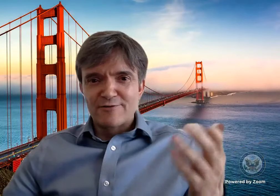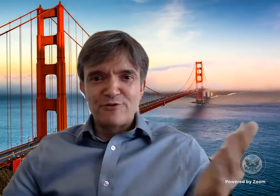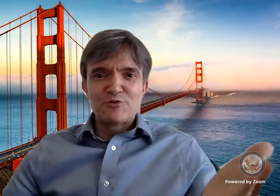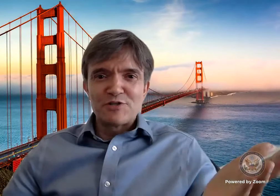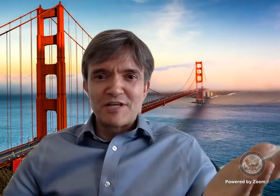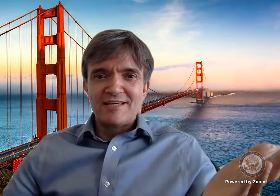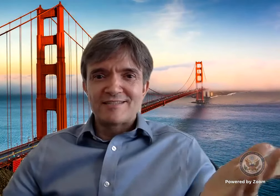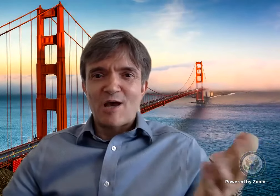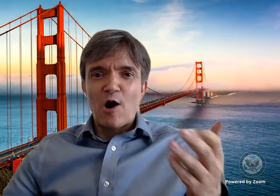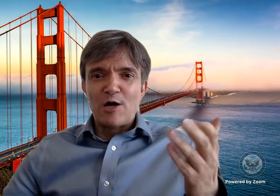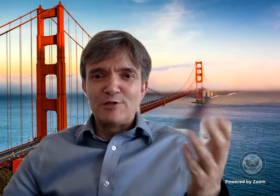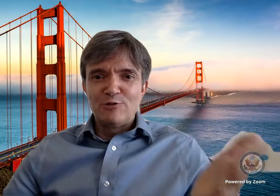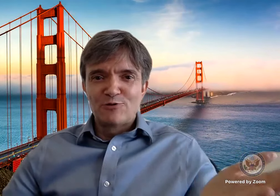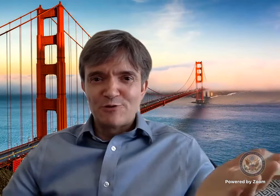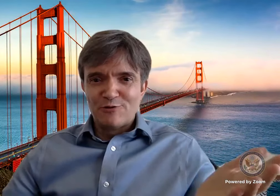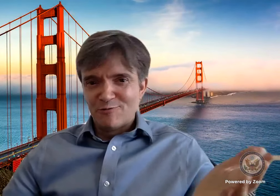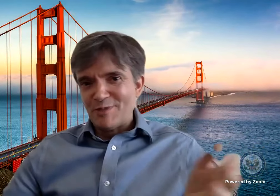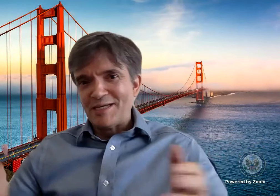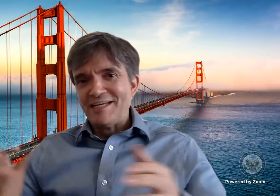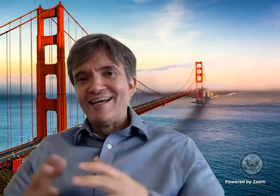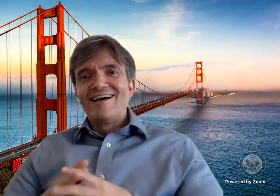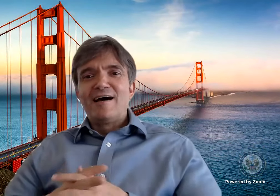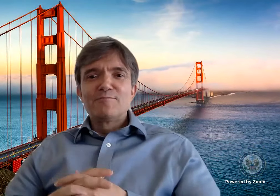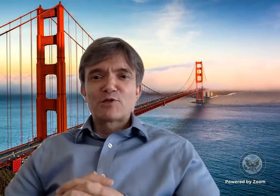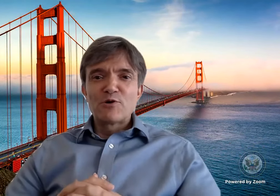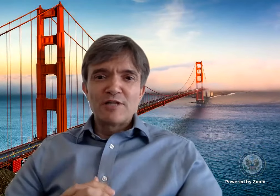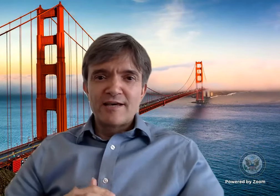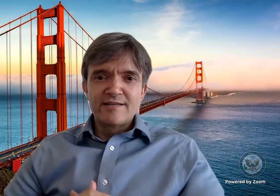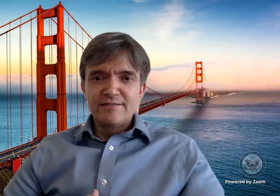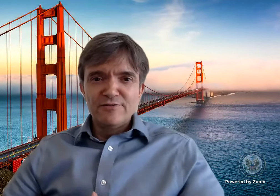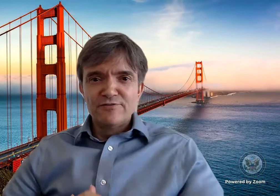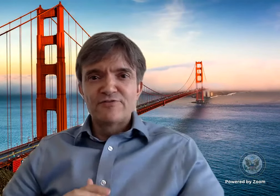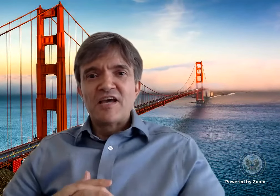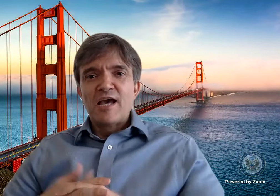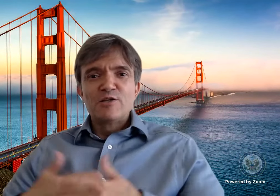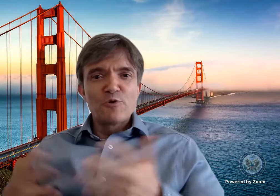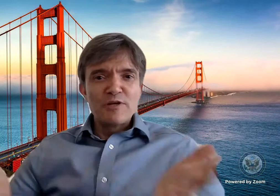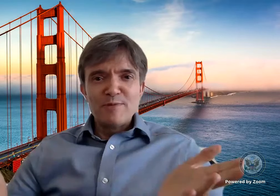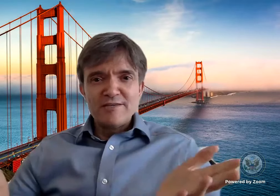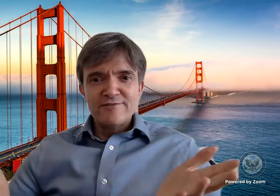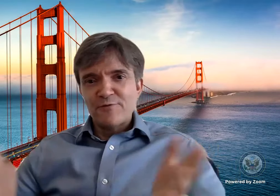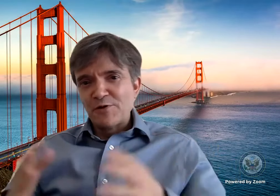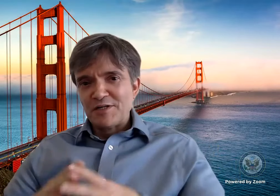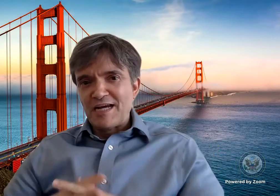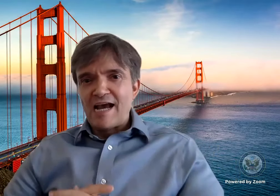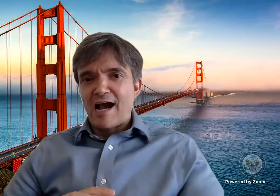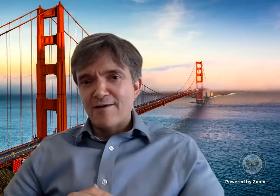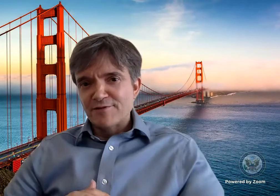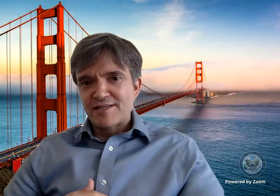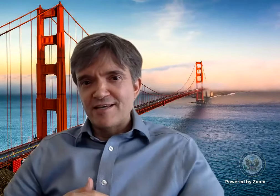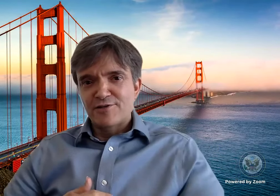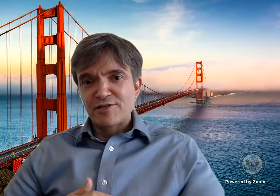at a future date on YouTube. I'm so glad that you've joined me for a conversation.